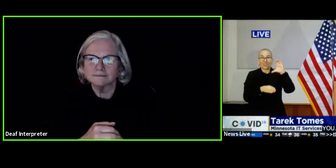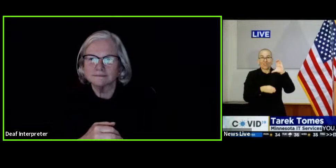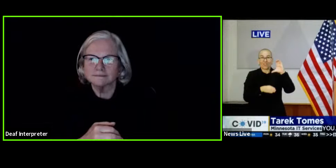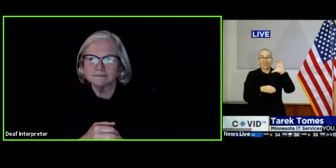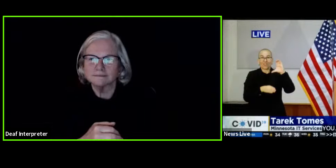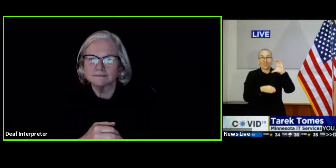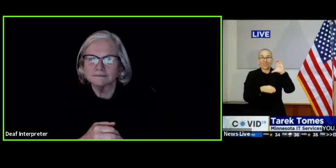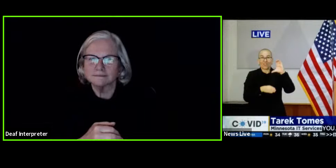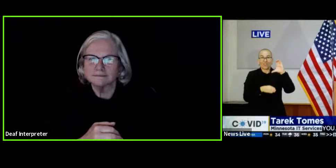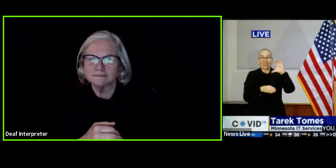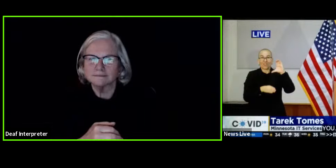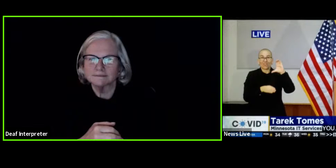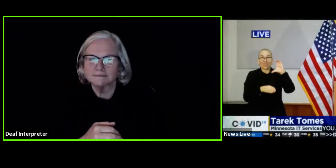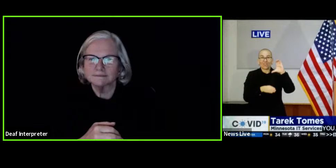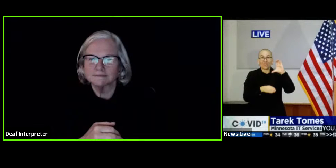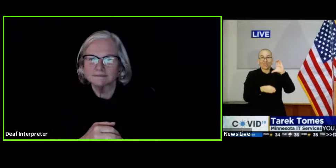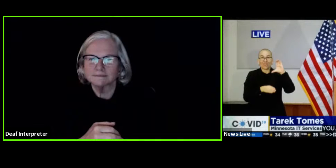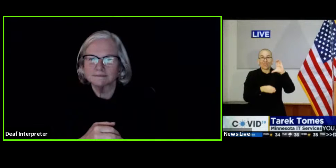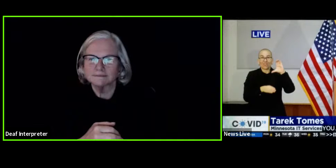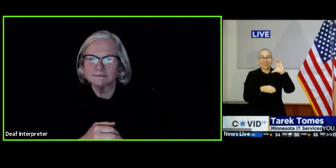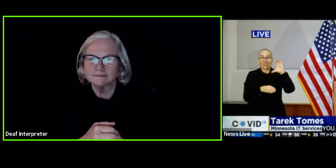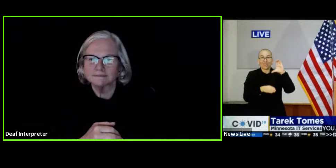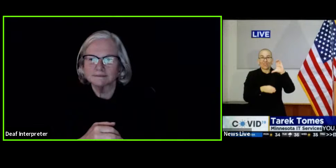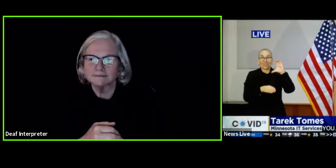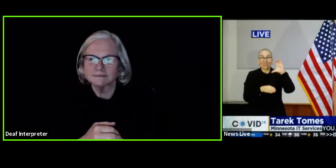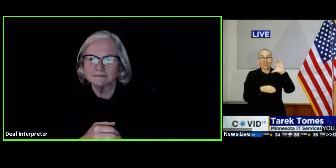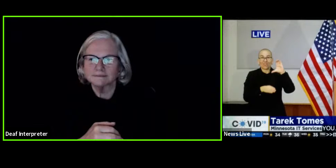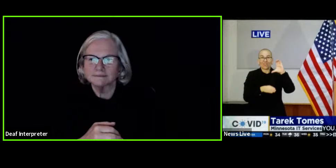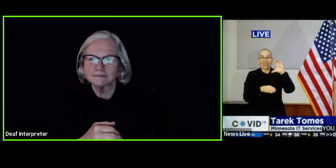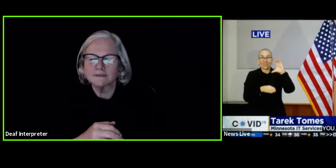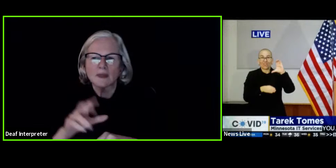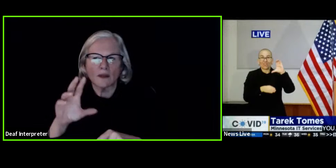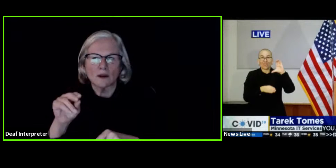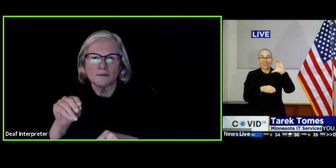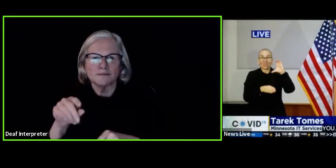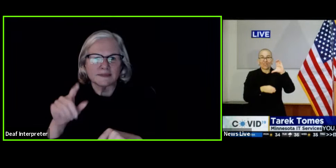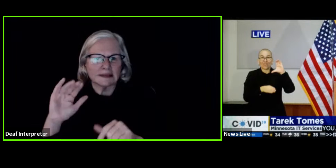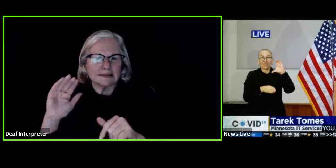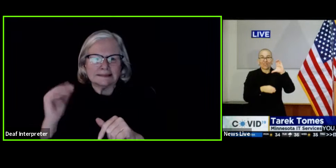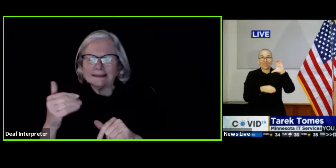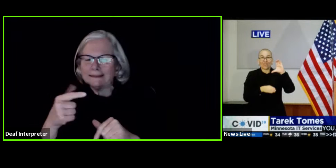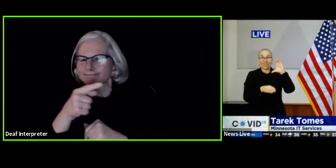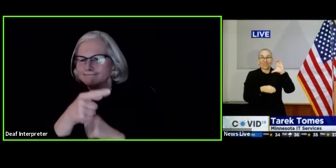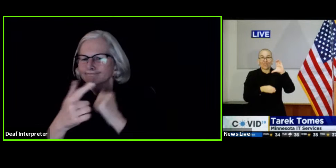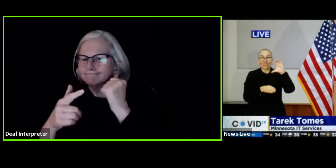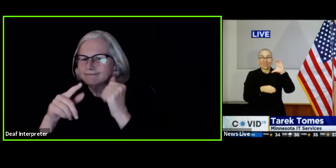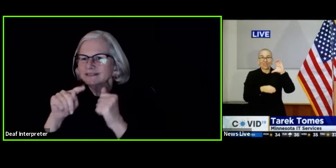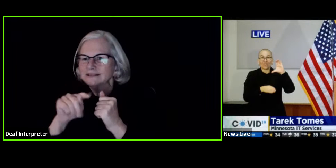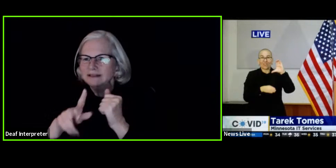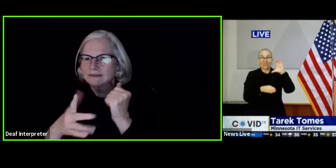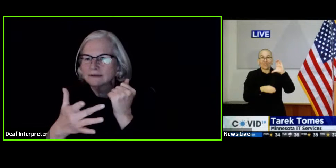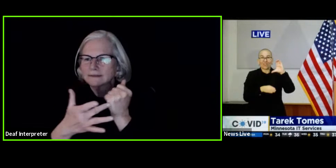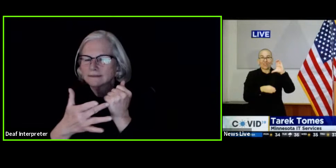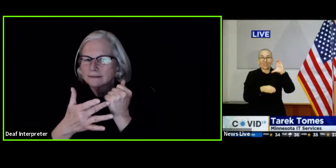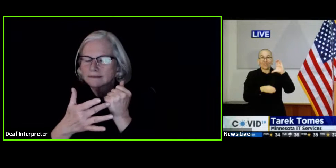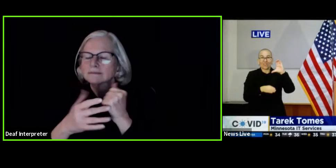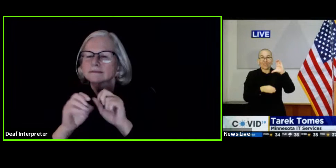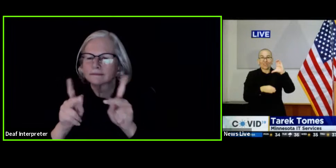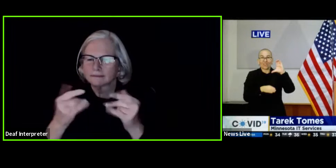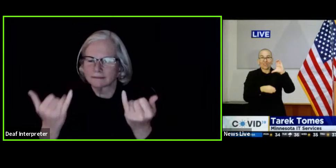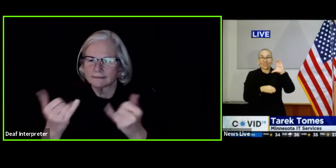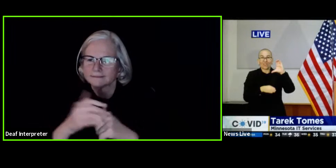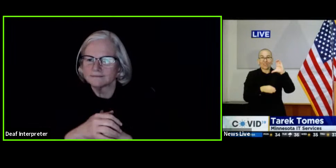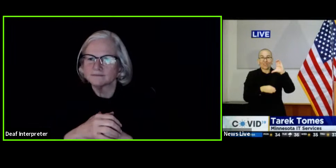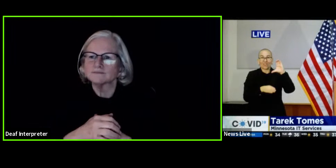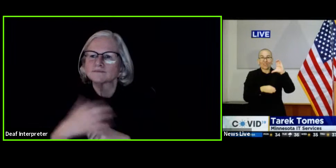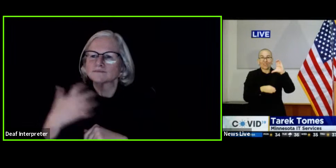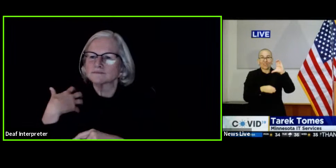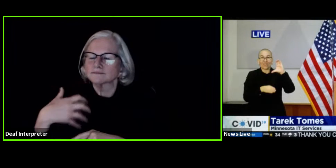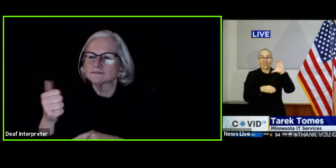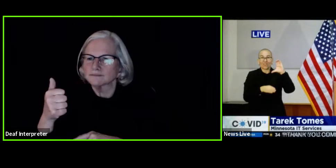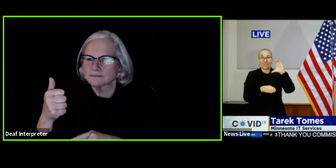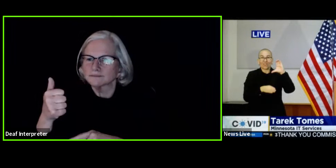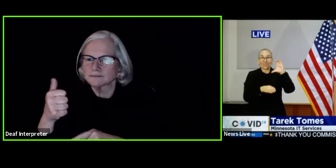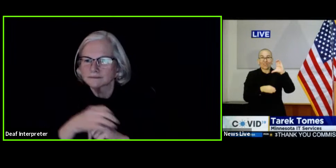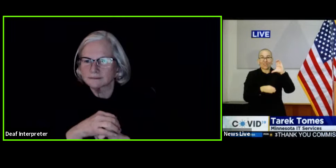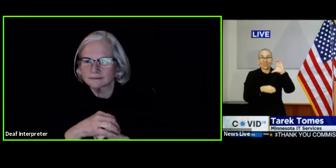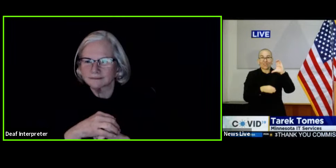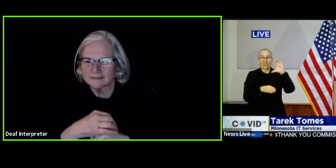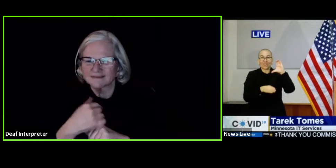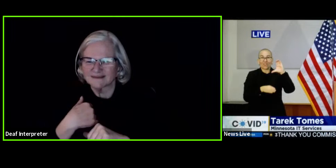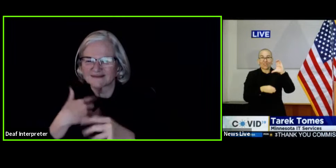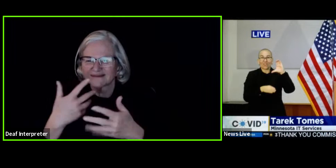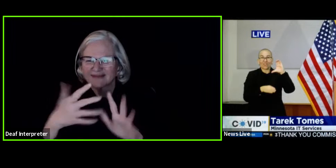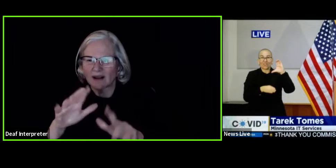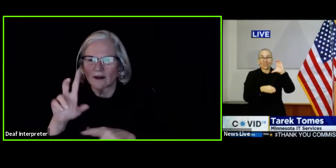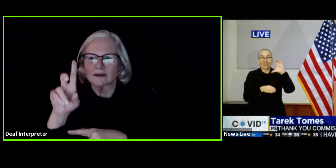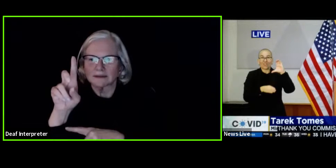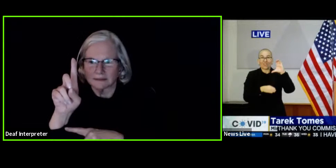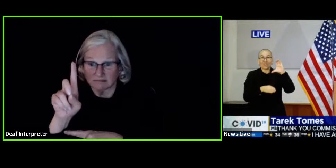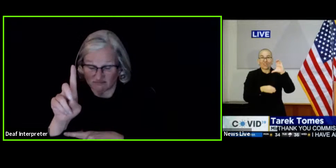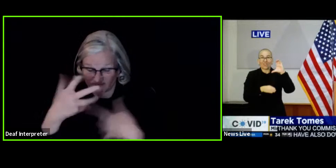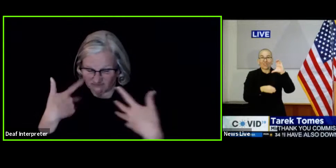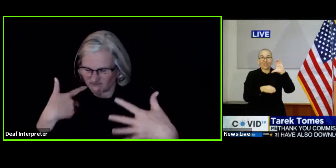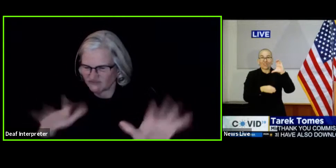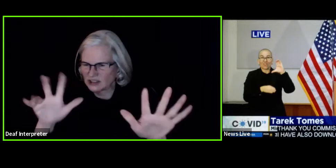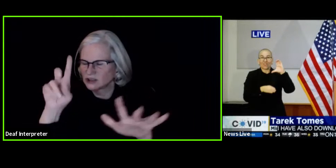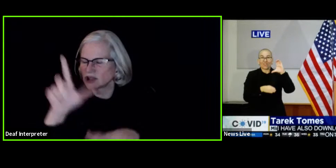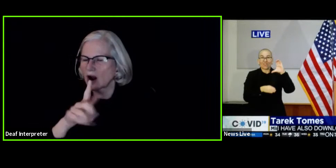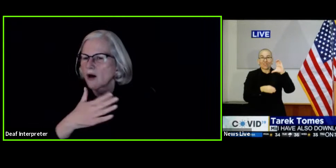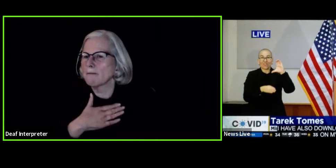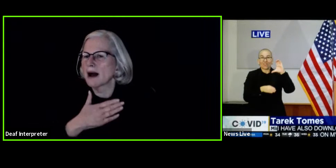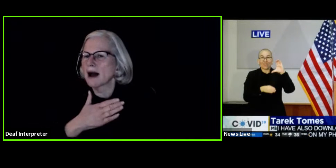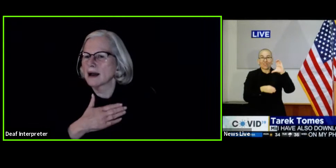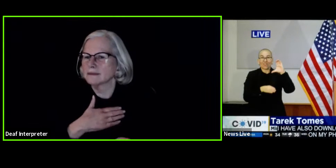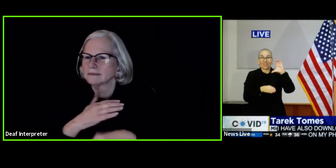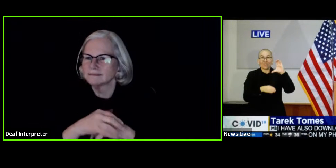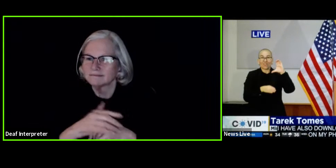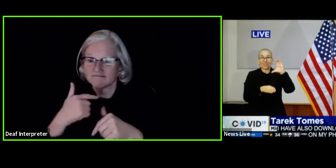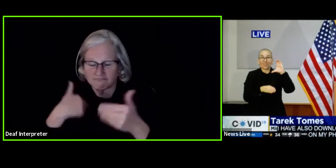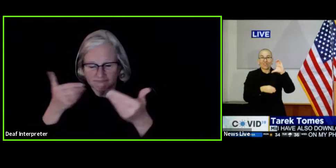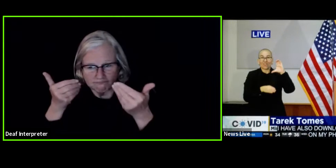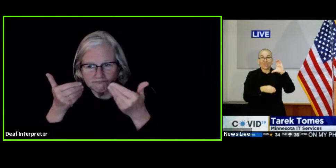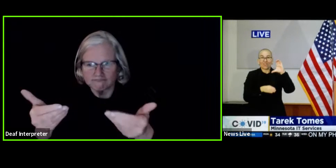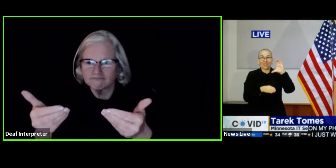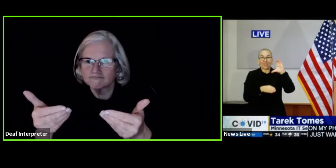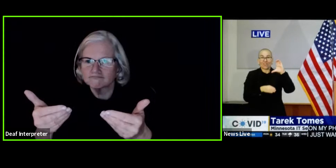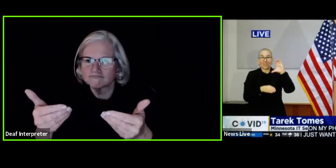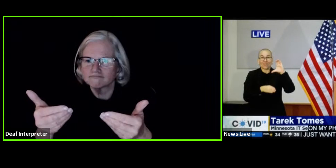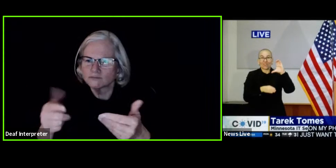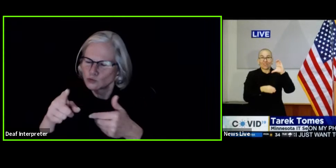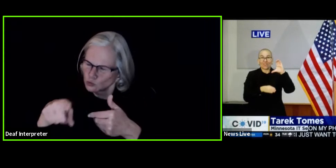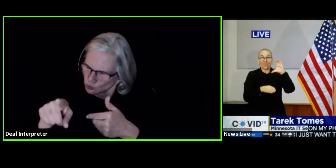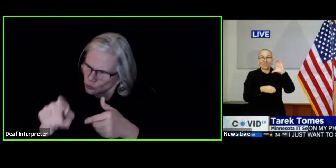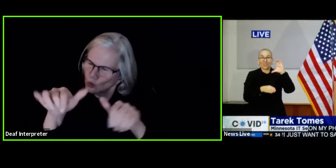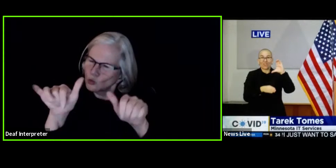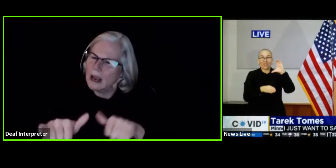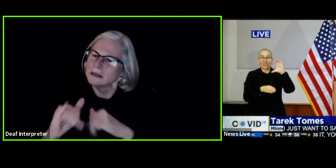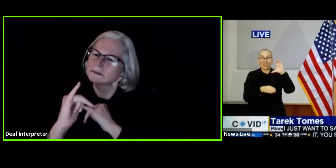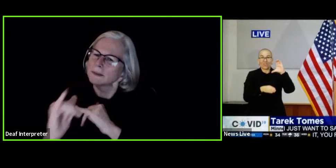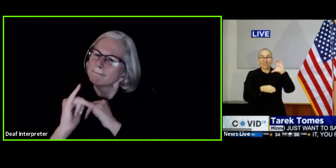I, TOO, HAVE DOWNLOADED THE APP ON MY PHONE. AND I JUST WANT TO SAY THAT IF I CAN DO